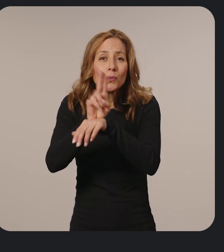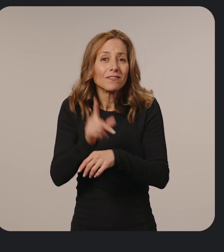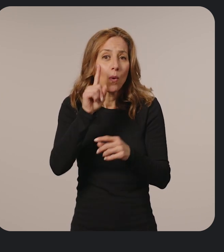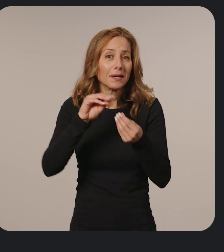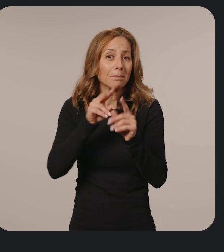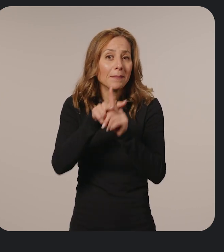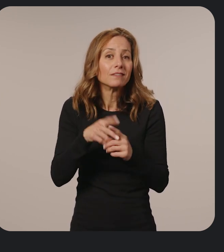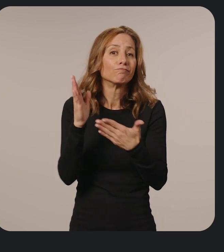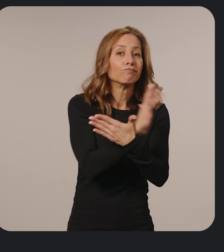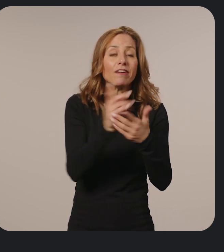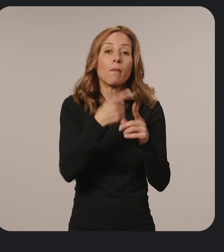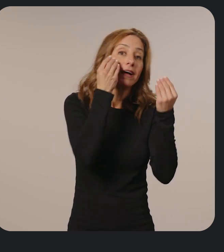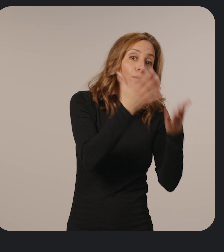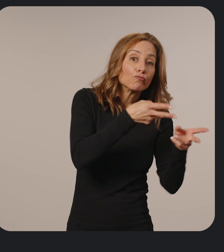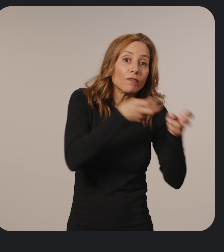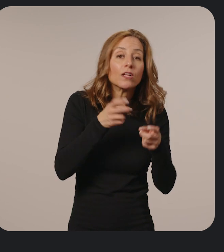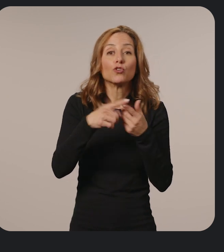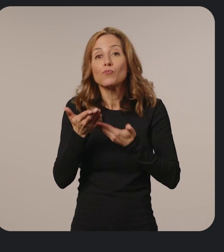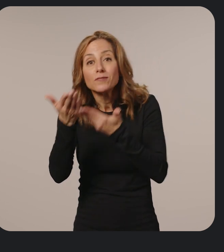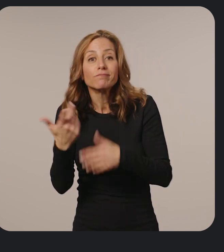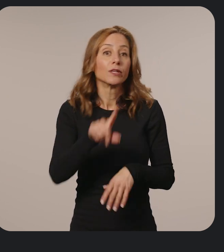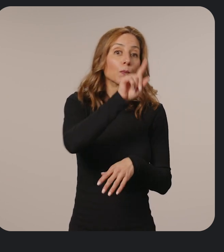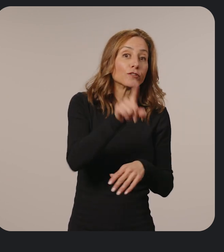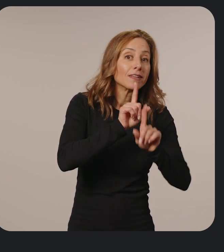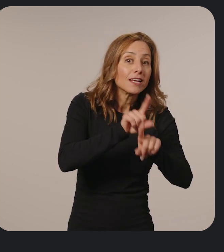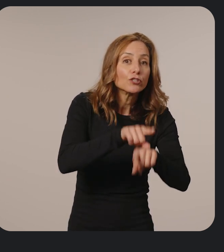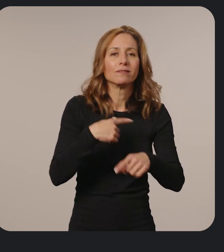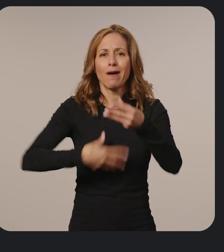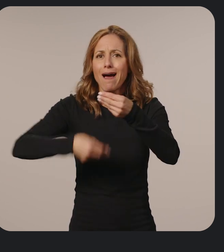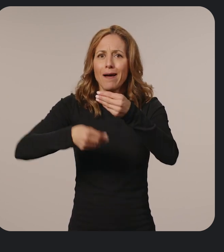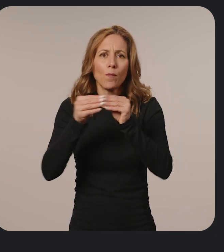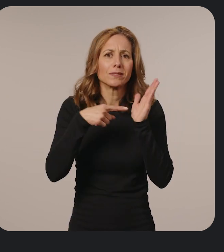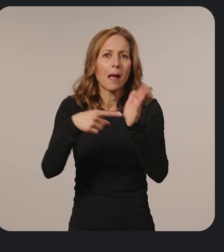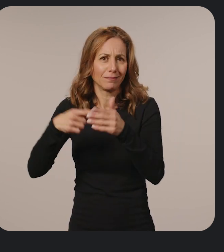And we'll be adding more examples for you in the coming months. There's one more tool I'm excited to show you.